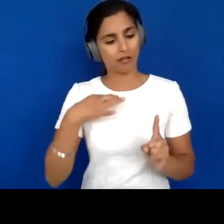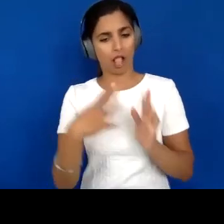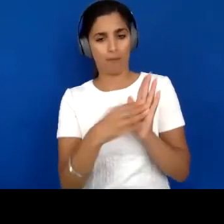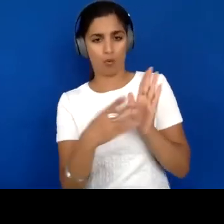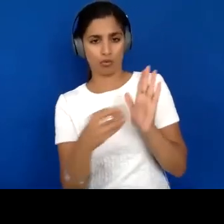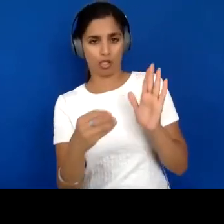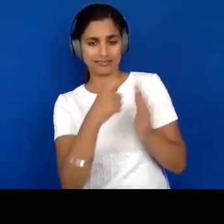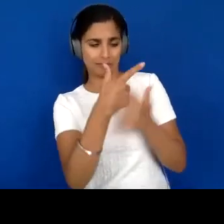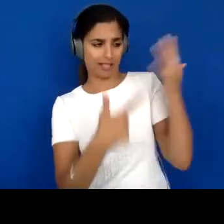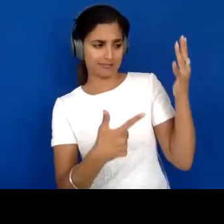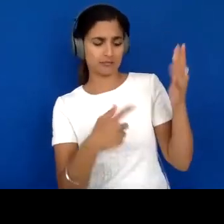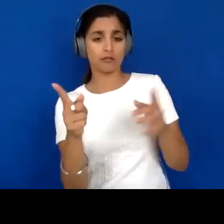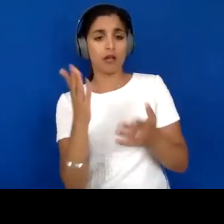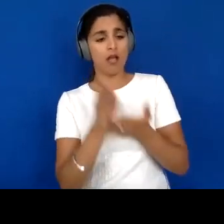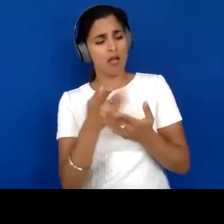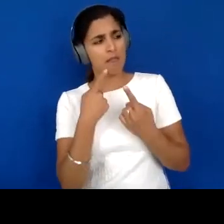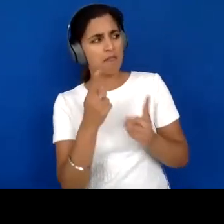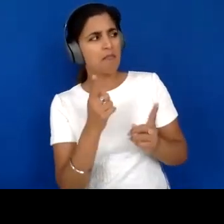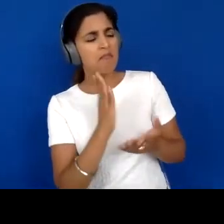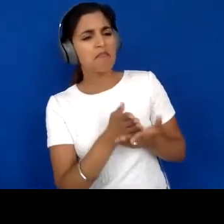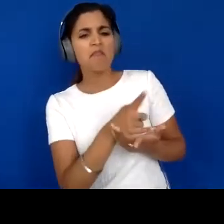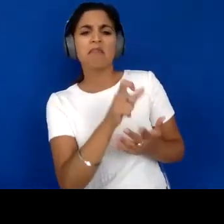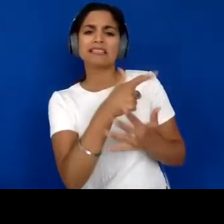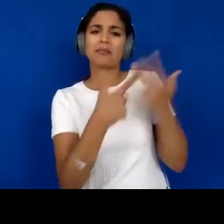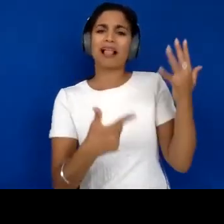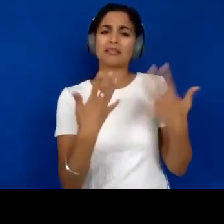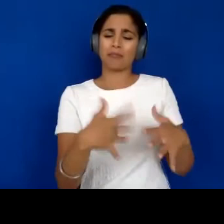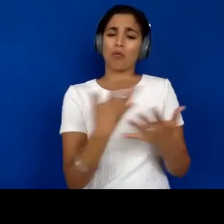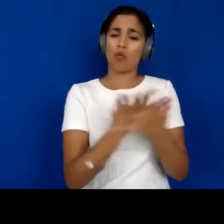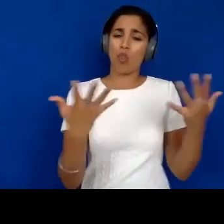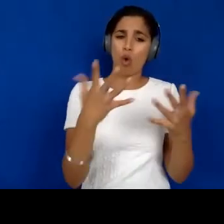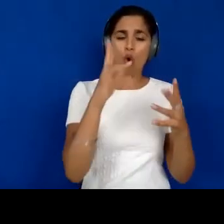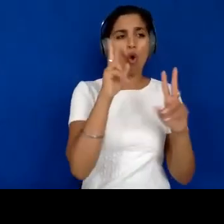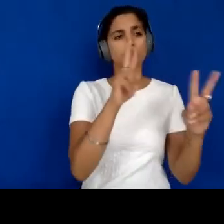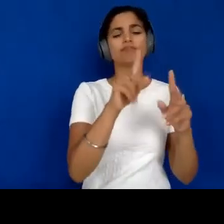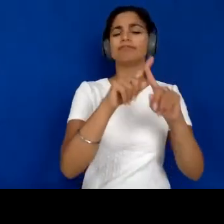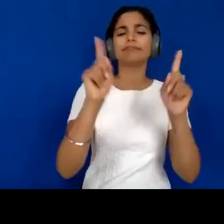think that disability has been conceived in various ways globally it locates